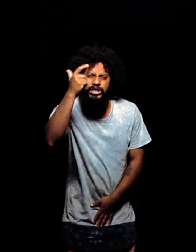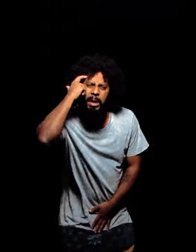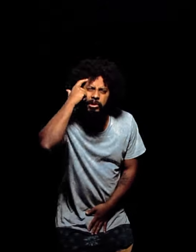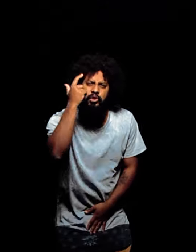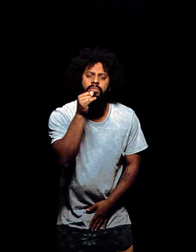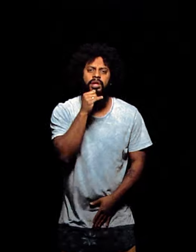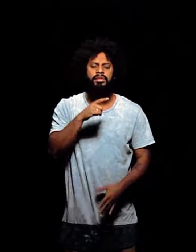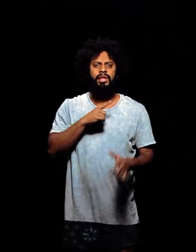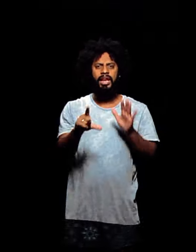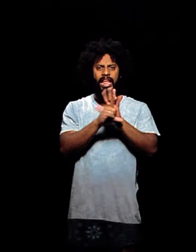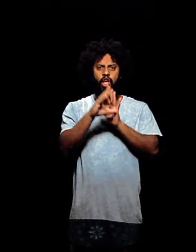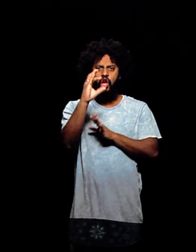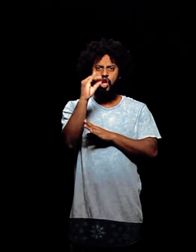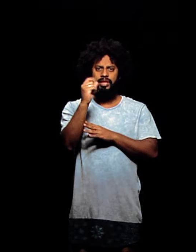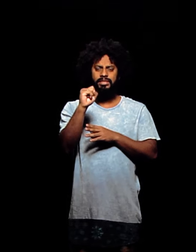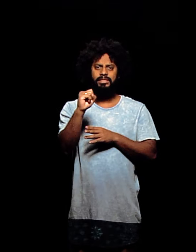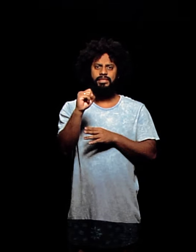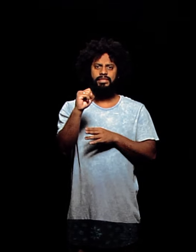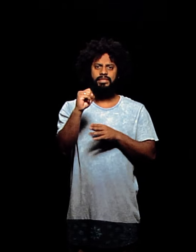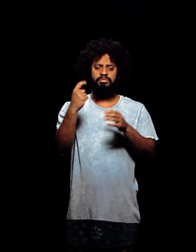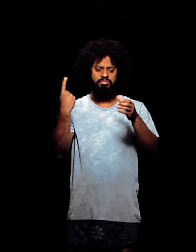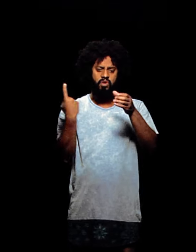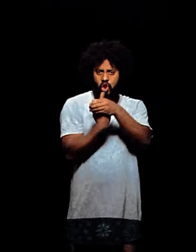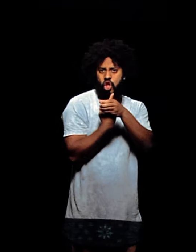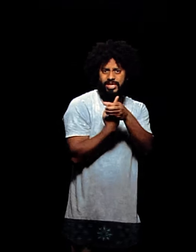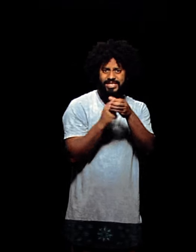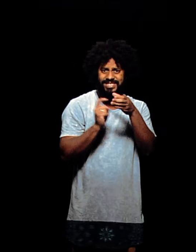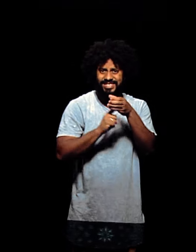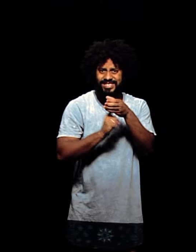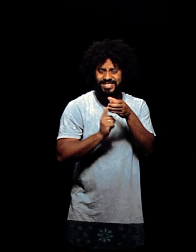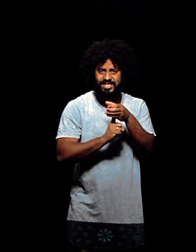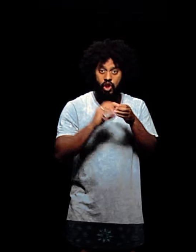And even this theme about affirmative action, have you ever thought about it?